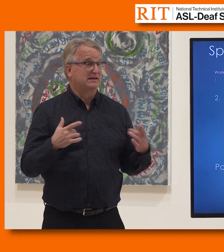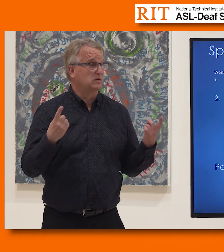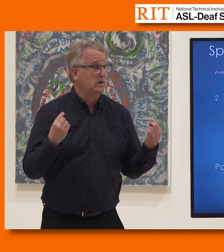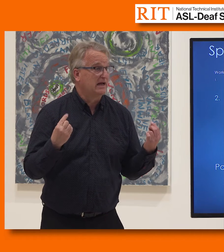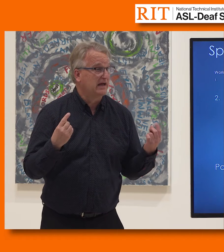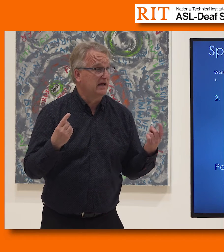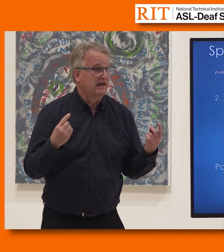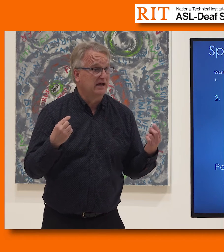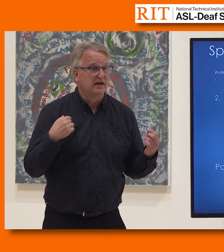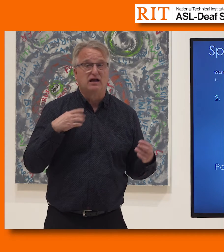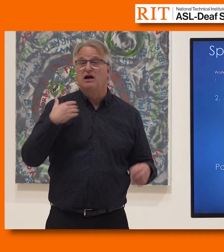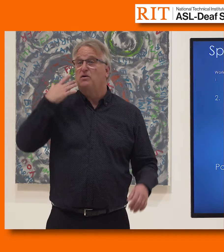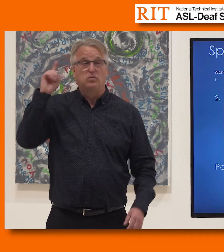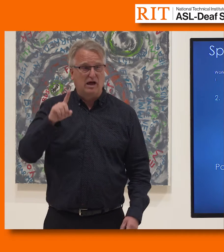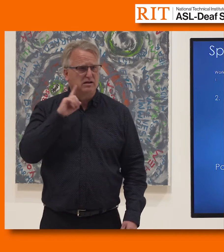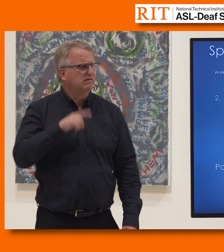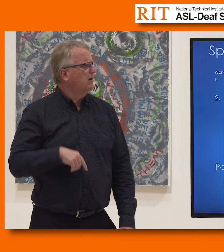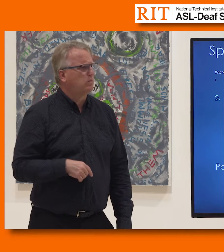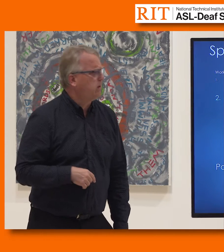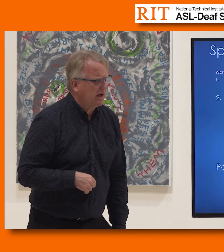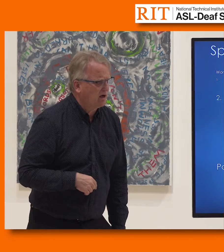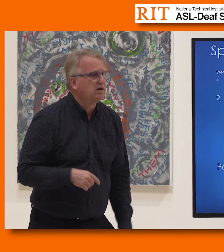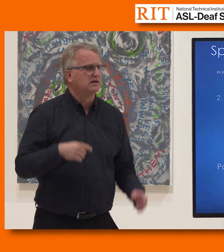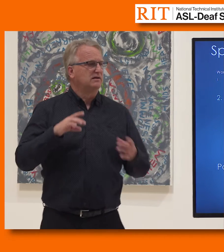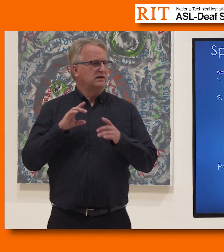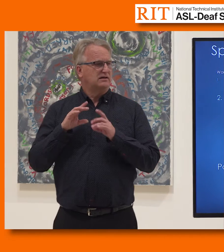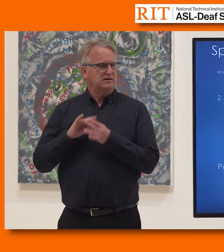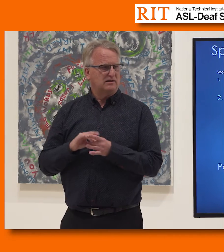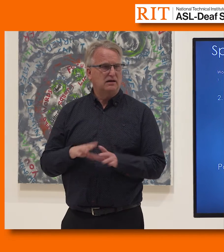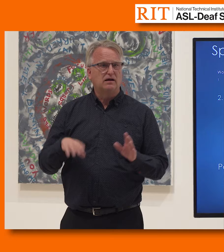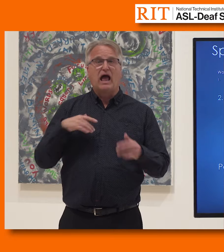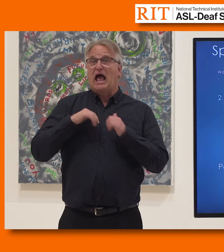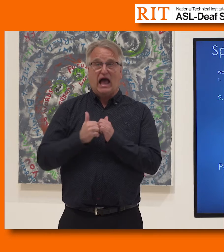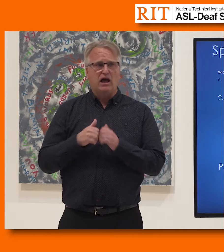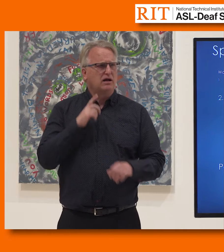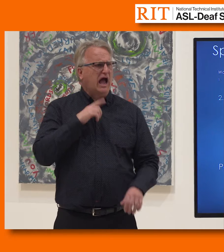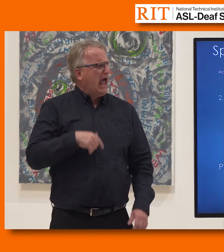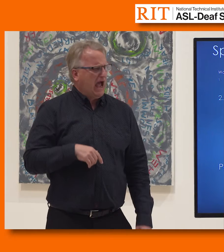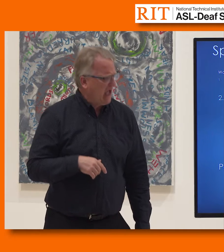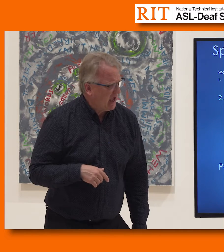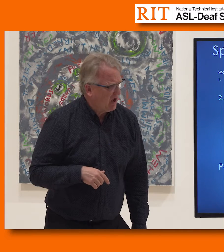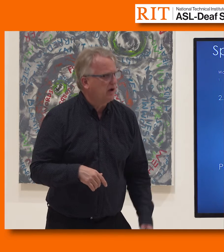Right? So, typically, a rhetorical question by a Deaf presenter will ask the rhetorical question,